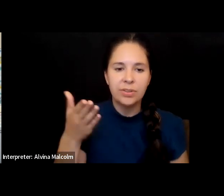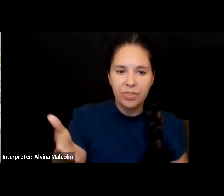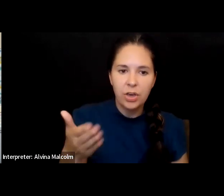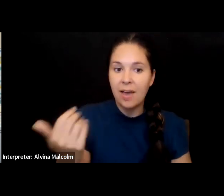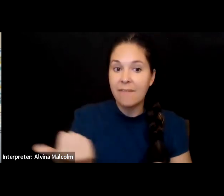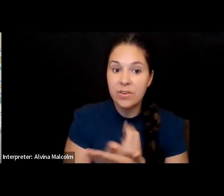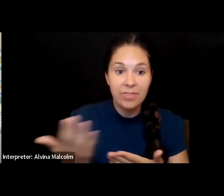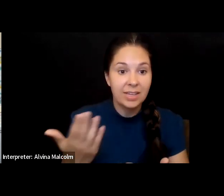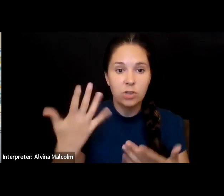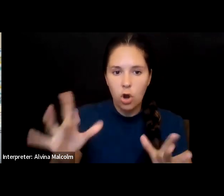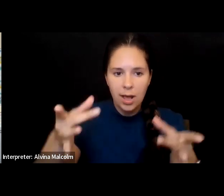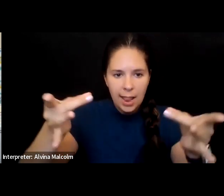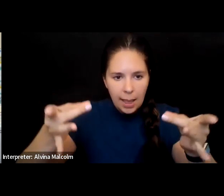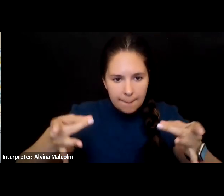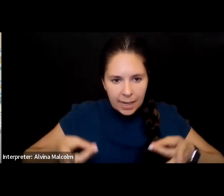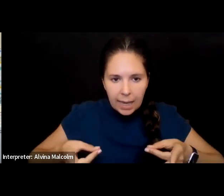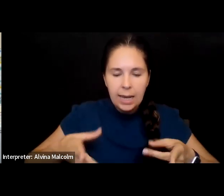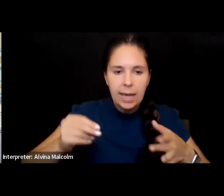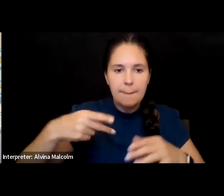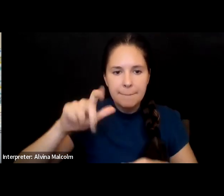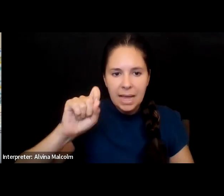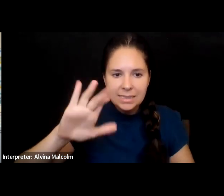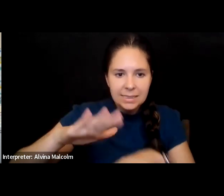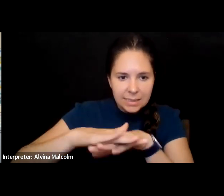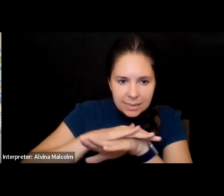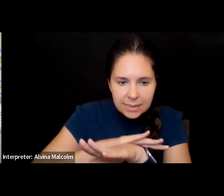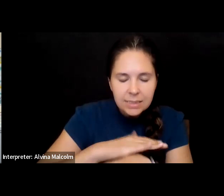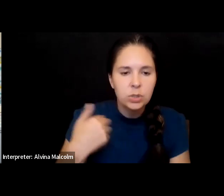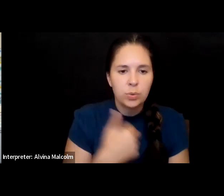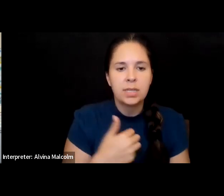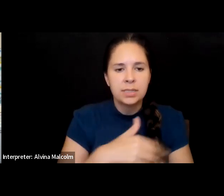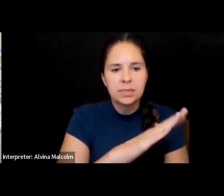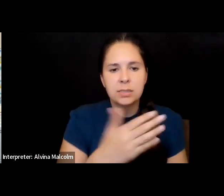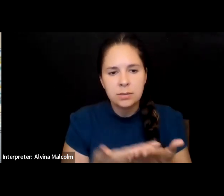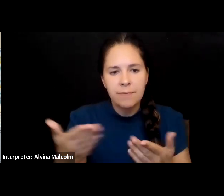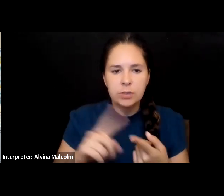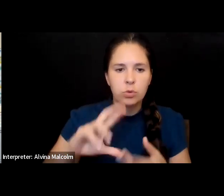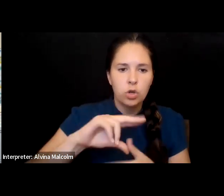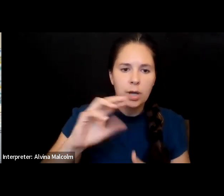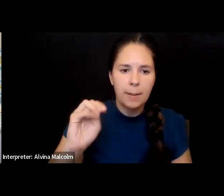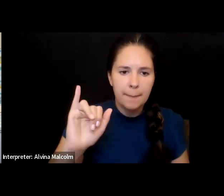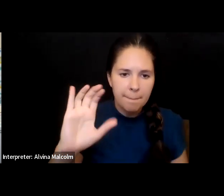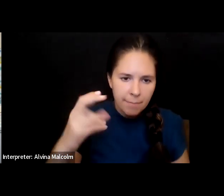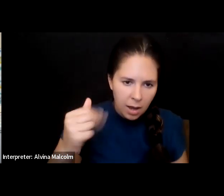different batteries to support what is in the communication boxes. We have